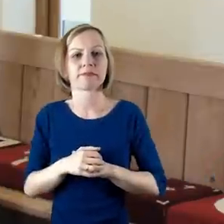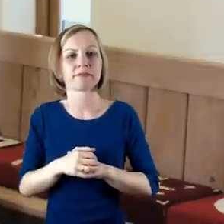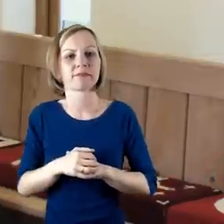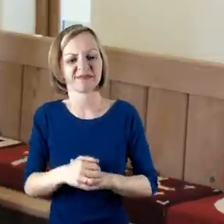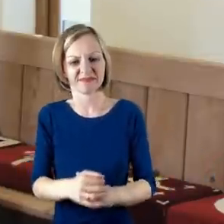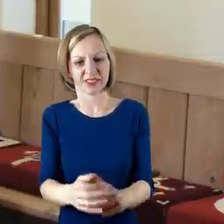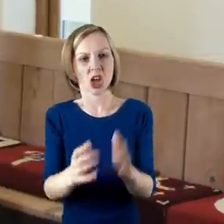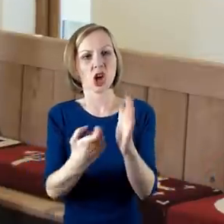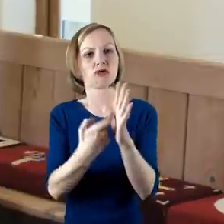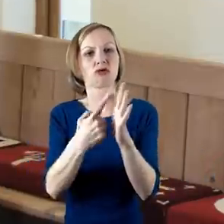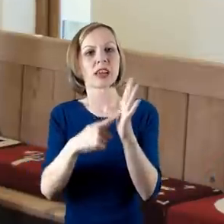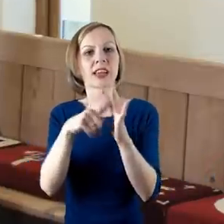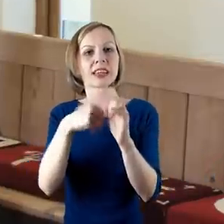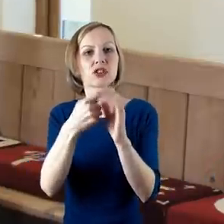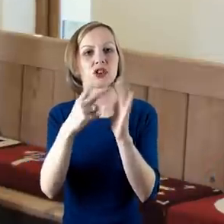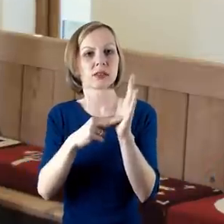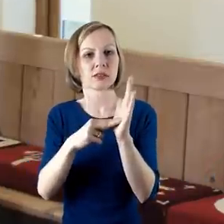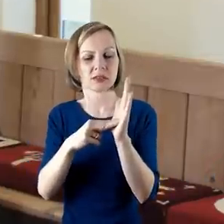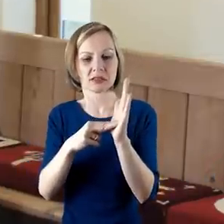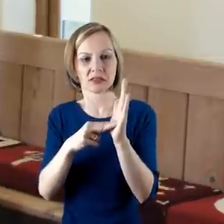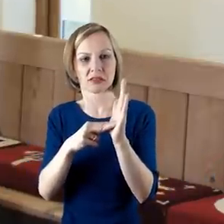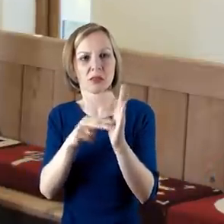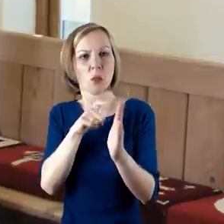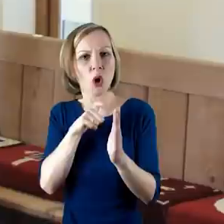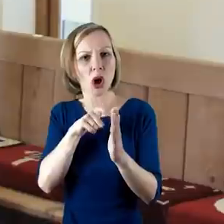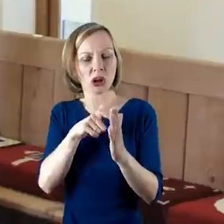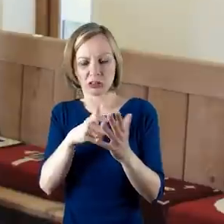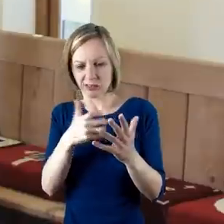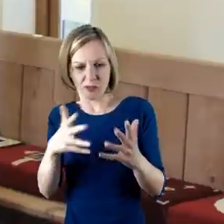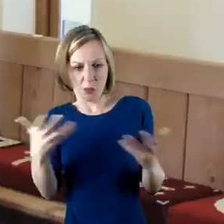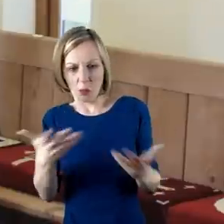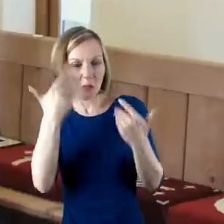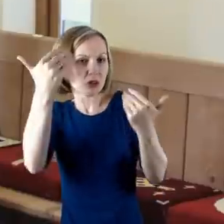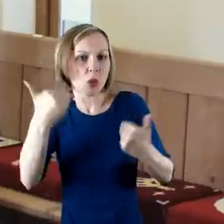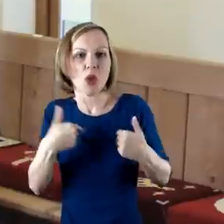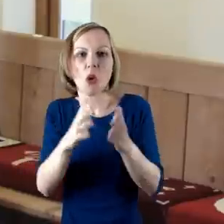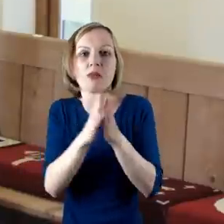of the word 're' to mean again, and 'ligare' meaning connect.